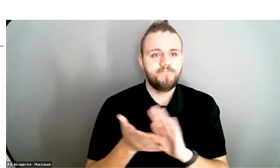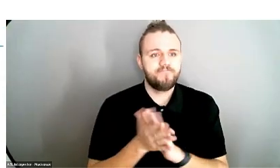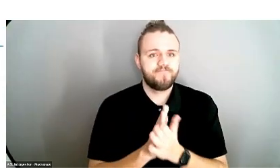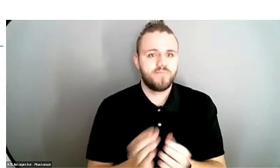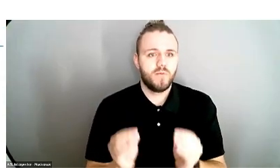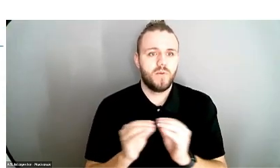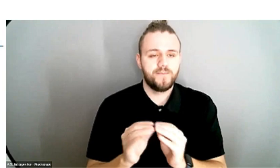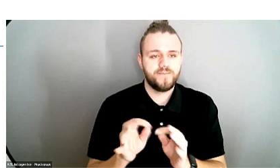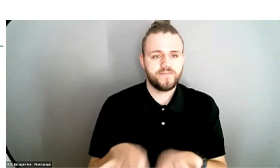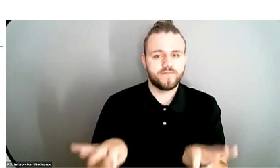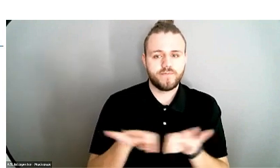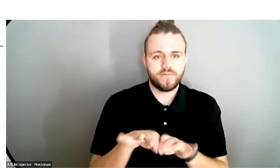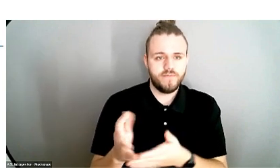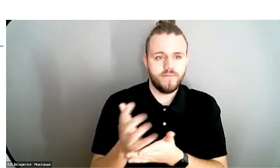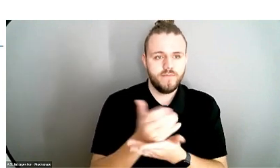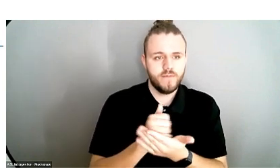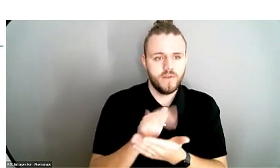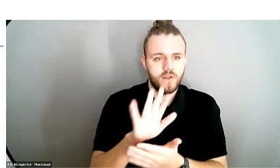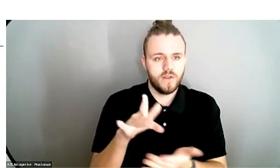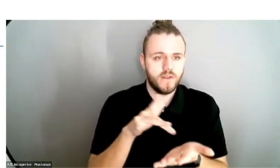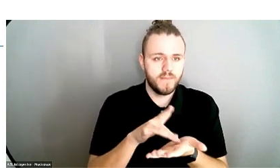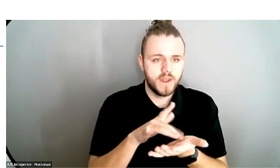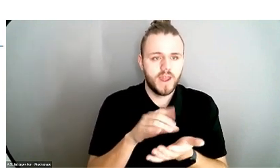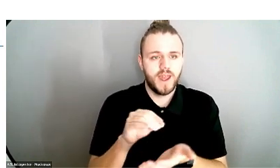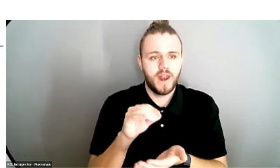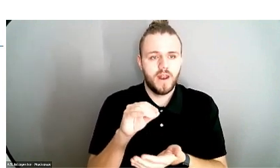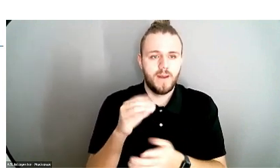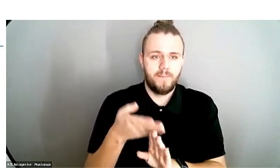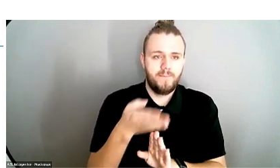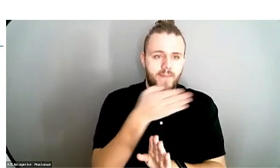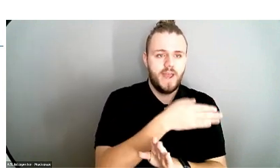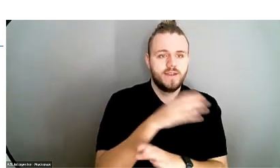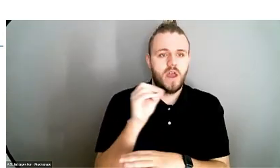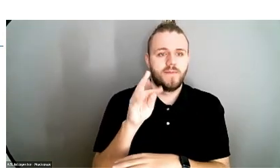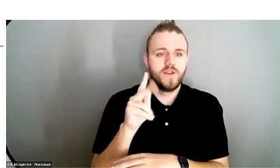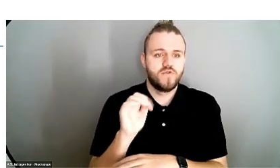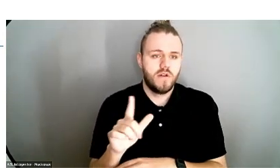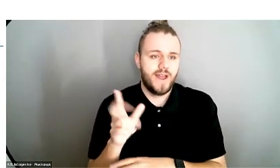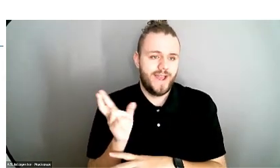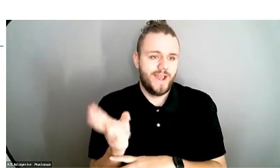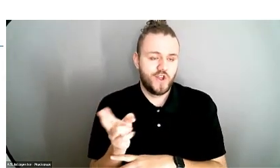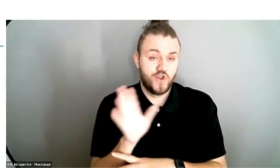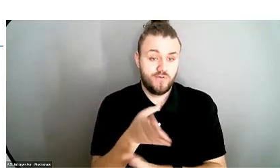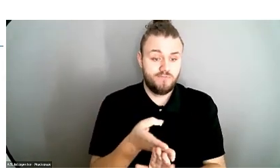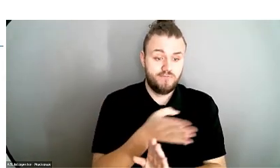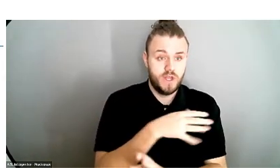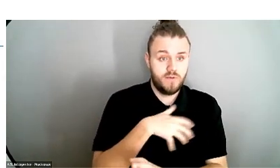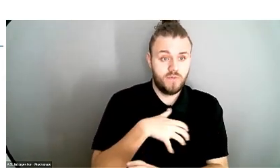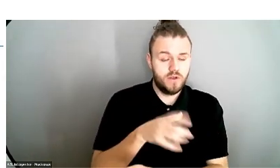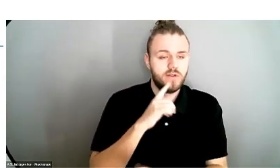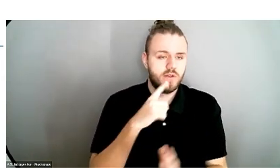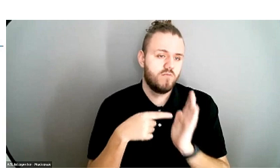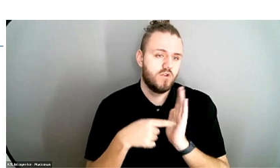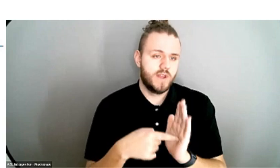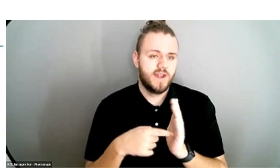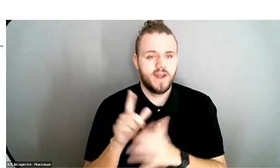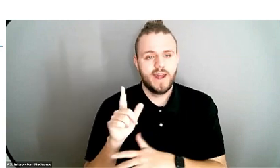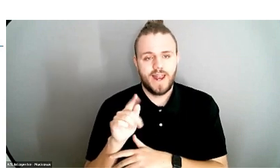a medical and past obstetrical history in her previous pregnancy, she had also presented late to prenatal care,